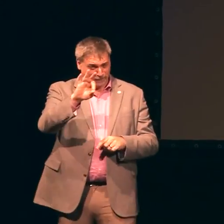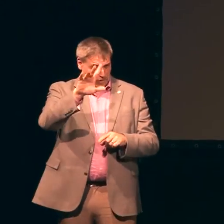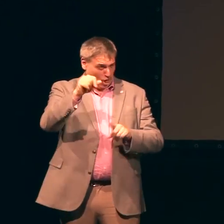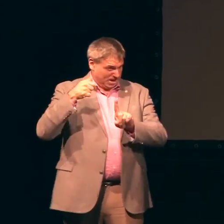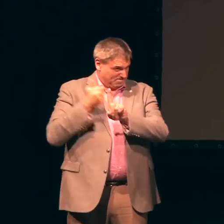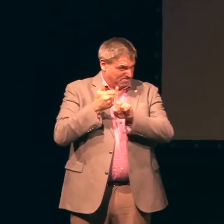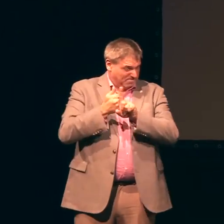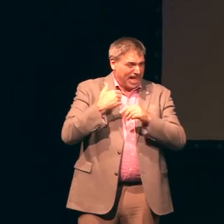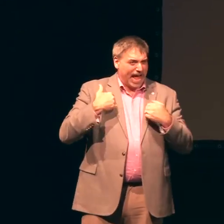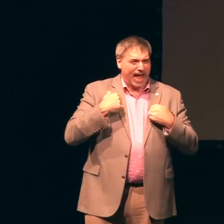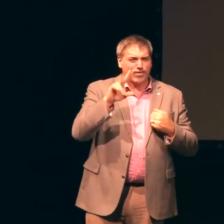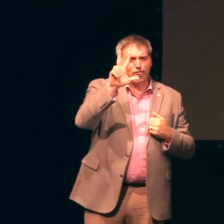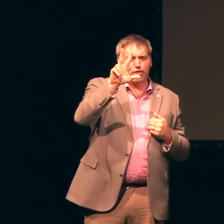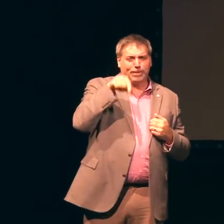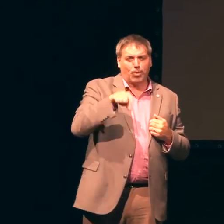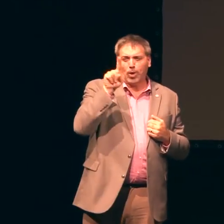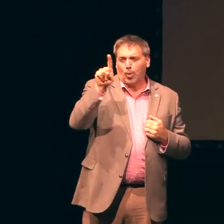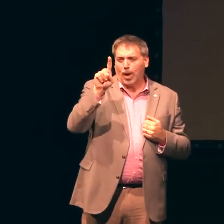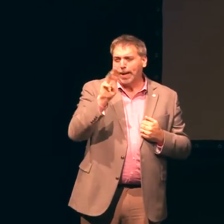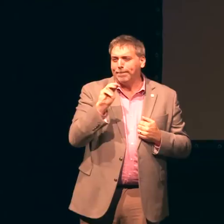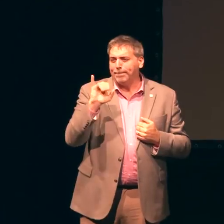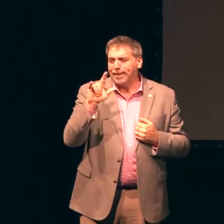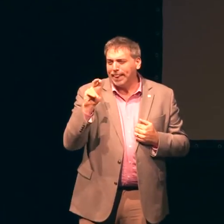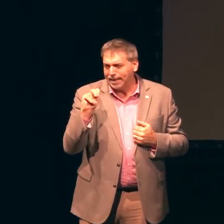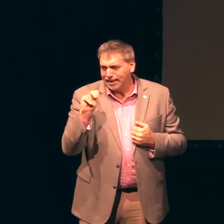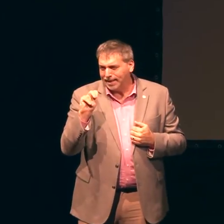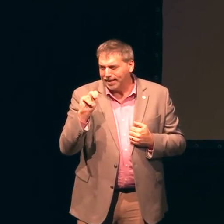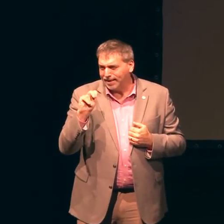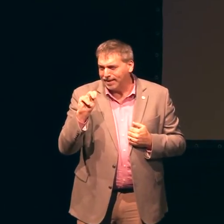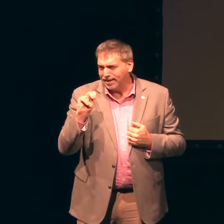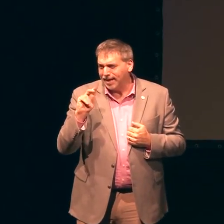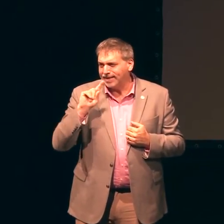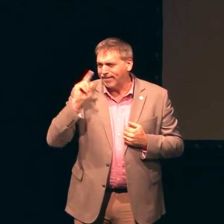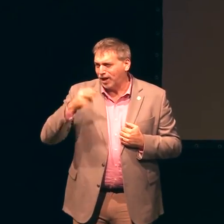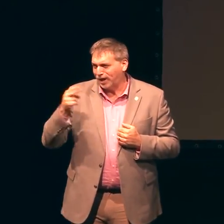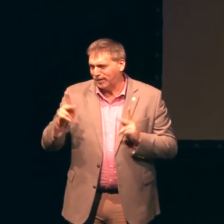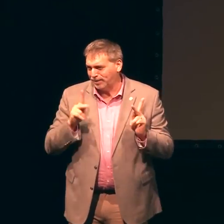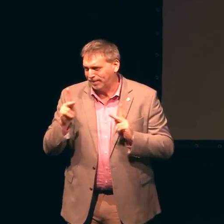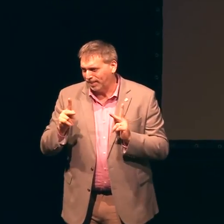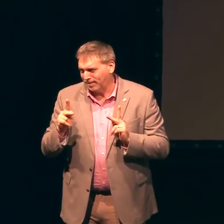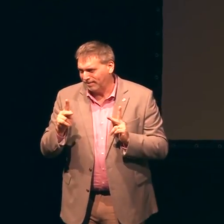the legislature in Florida and we have 3.1 million